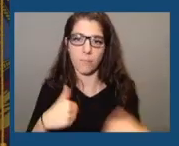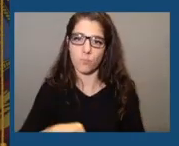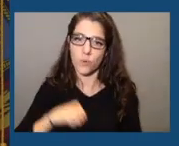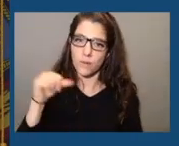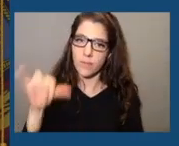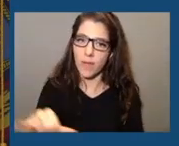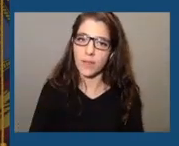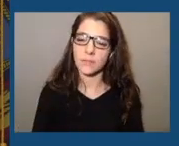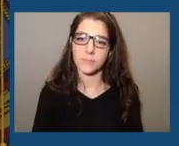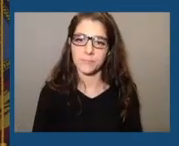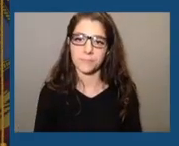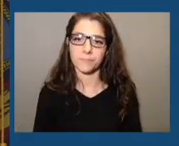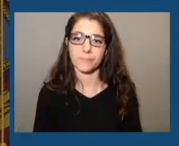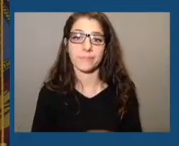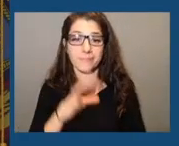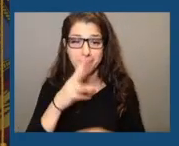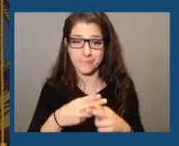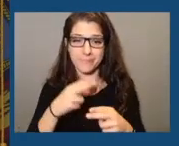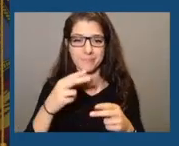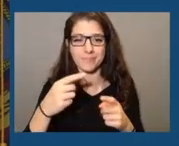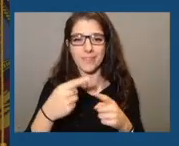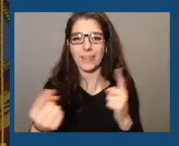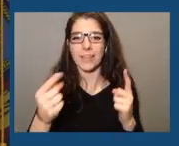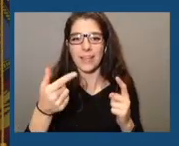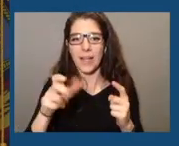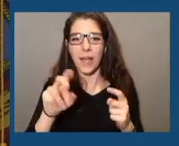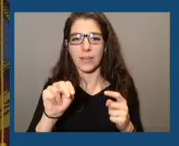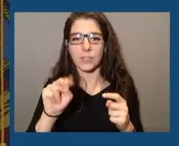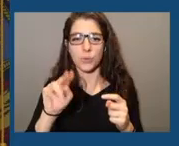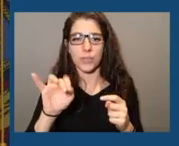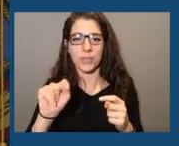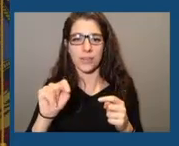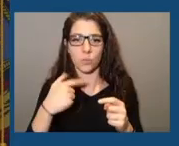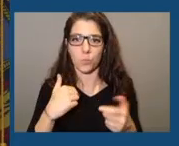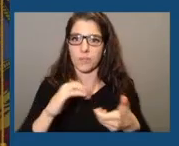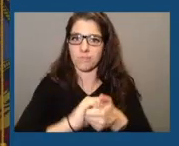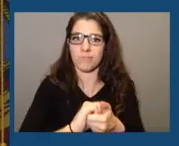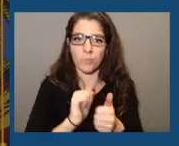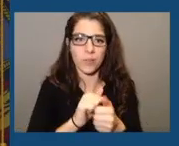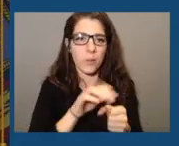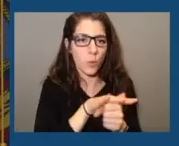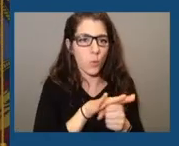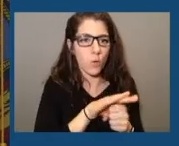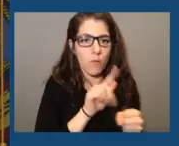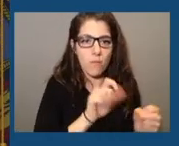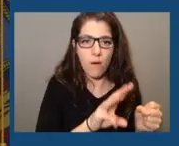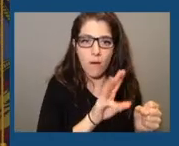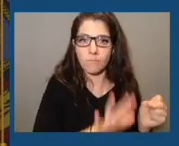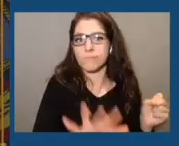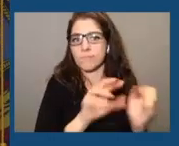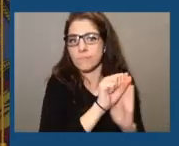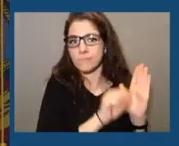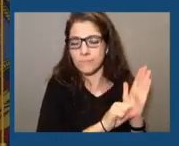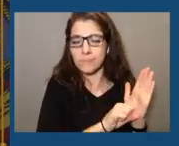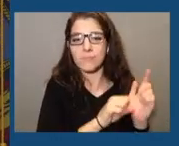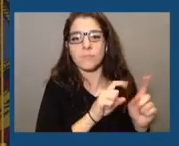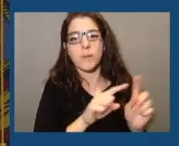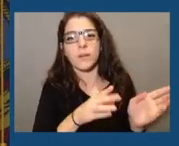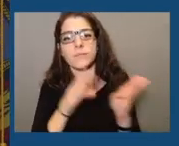And again, I mentioned the anti gun unit. We, we teamed up with not just local law enforcement across the state. We have other states